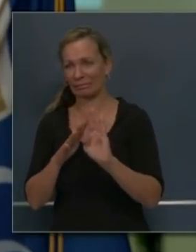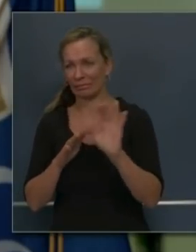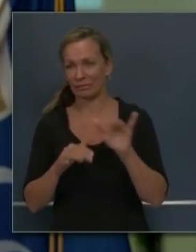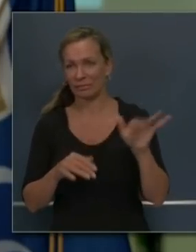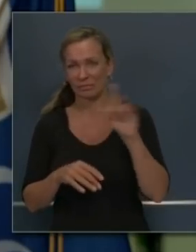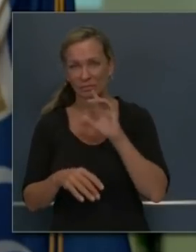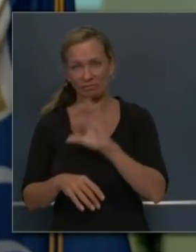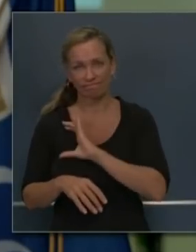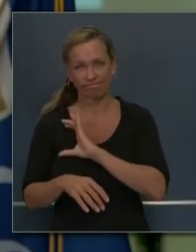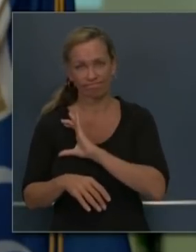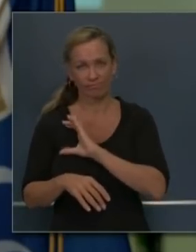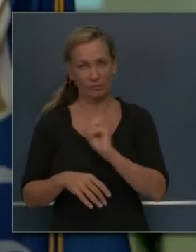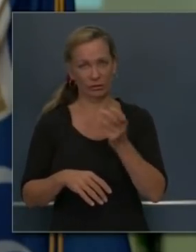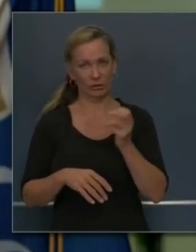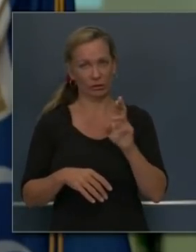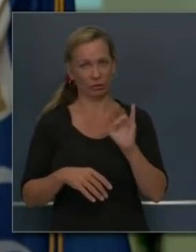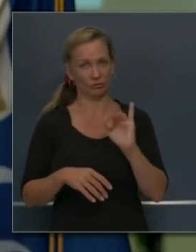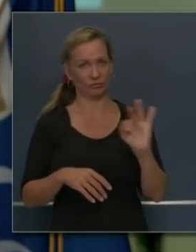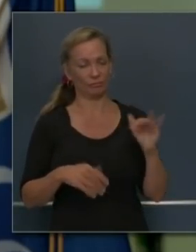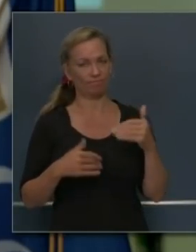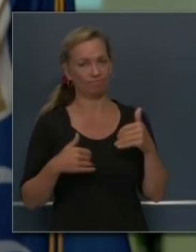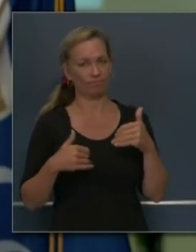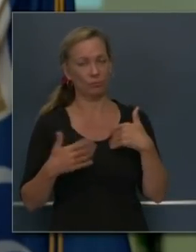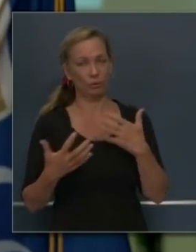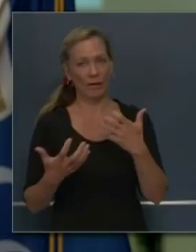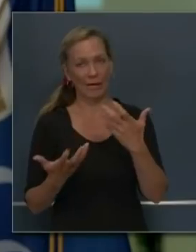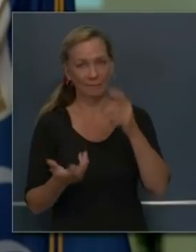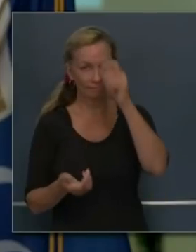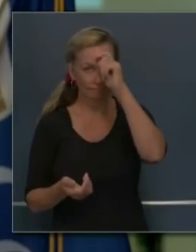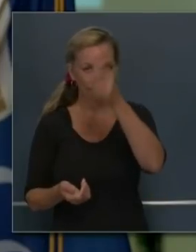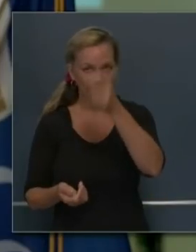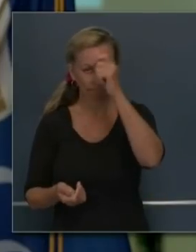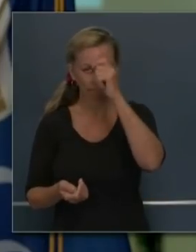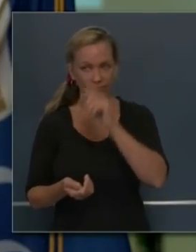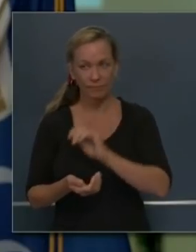PARTICULARLY NORTHERN CALIFORNIA WITH THE EVACUATIONS.